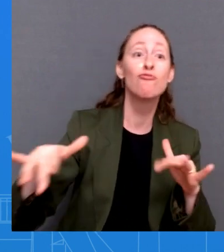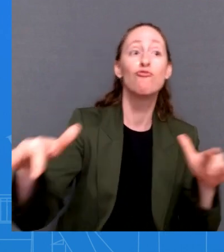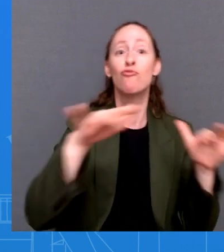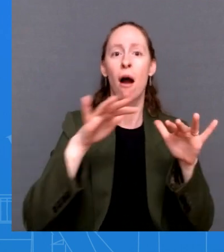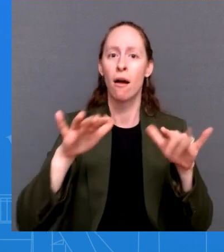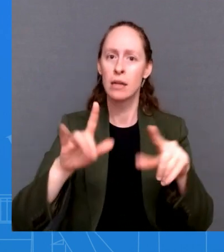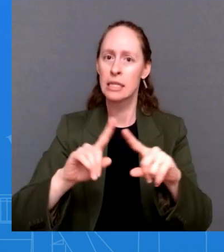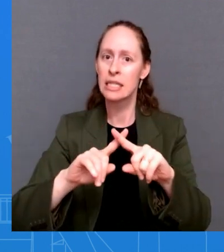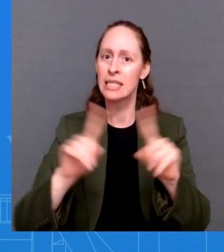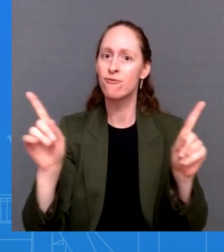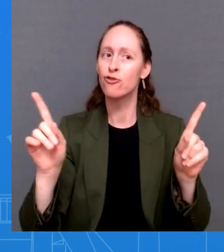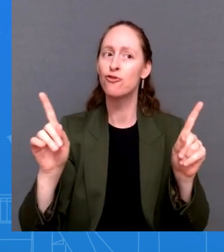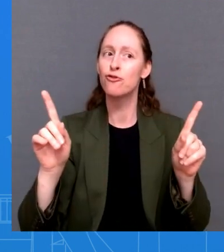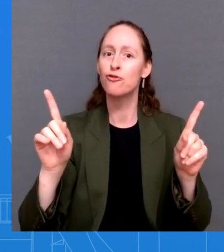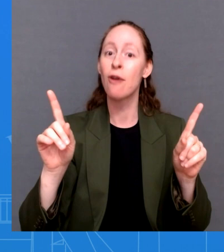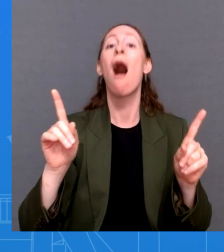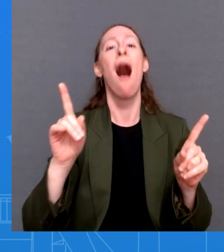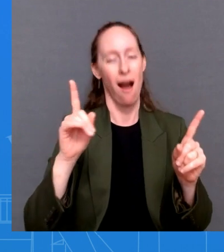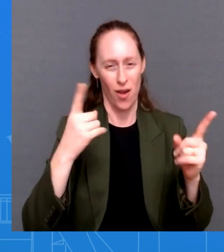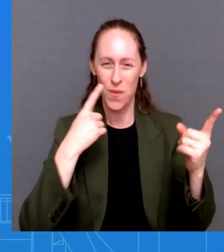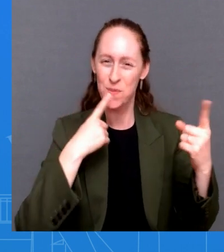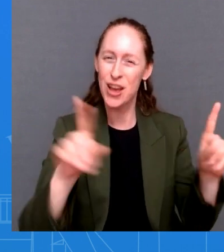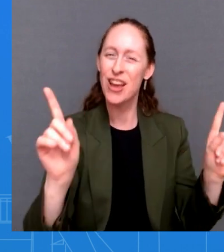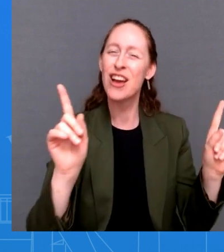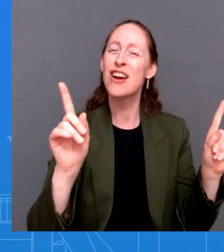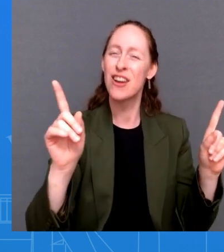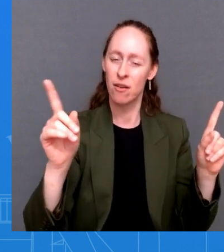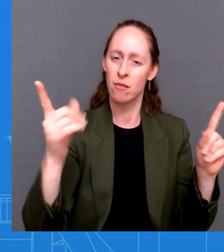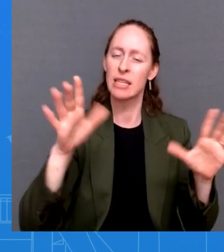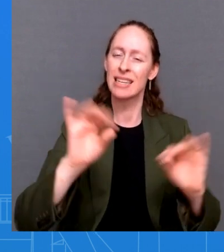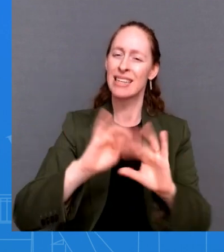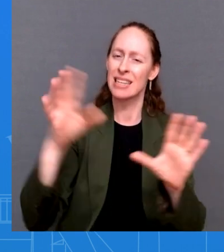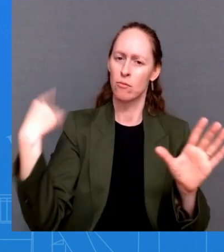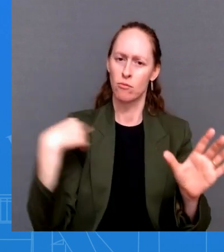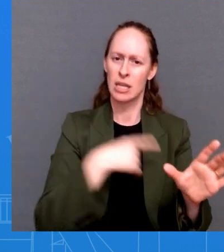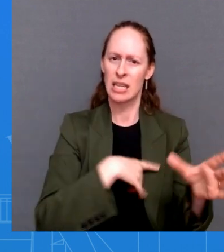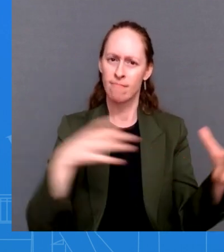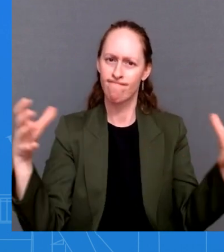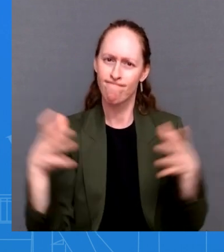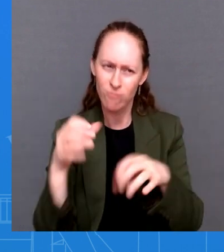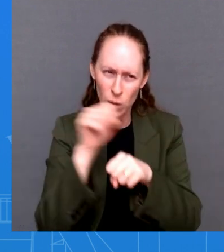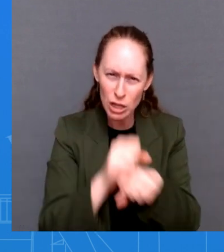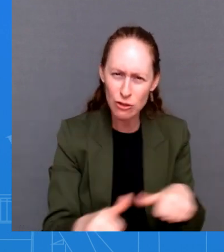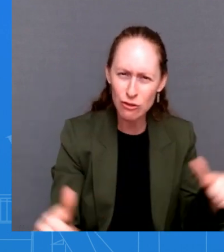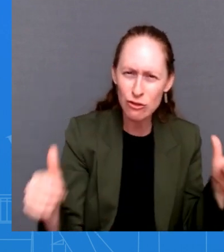to addressing the challenge of monkeypox using every tool in their toolkit, as well as the need for clear,